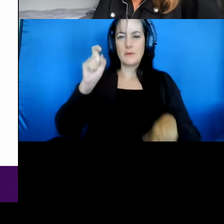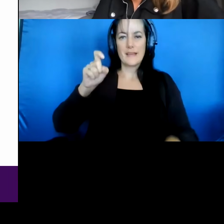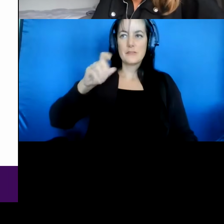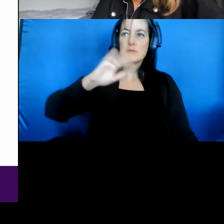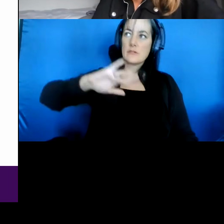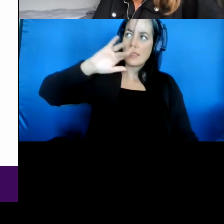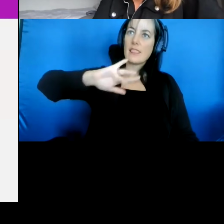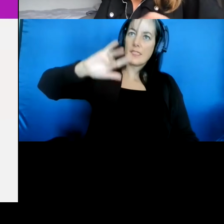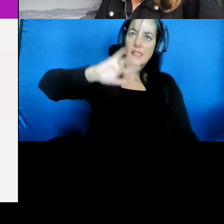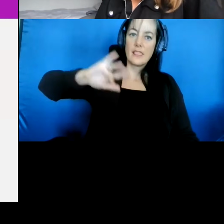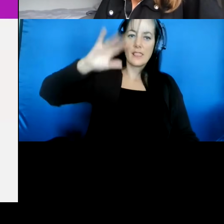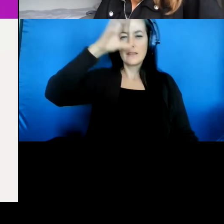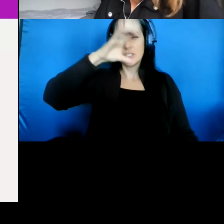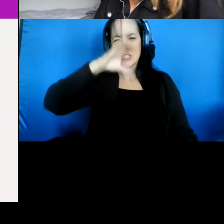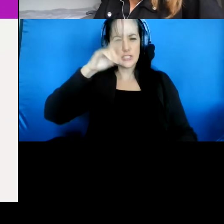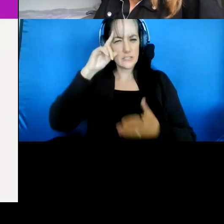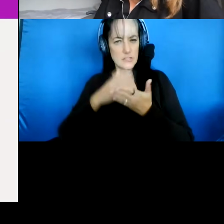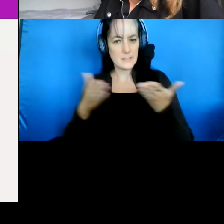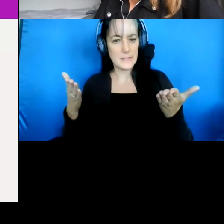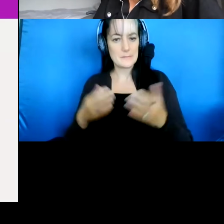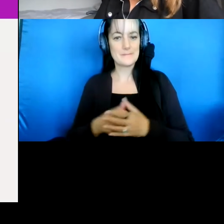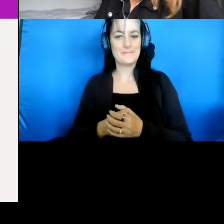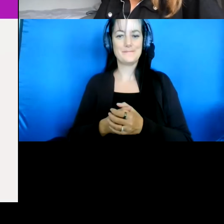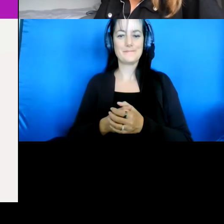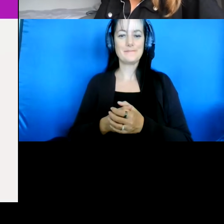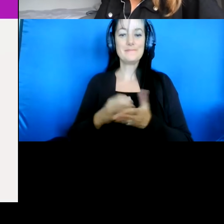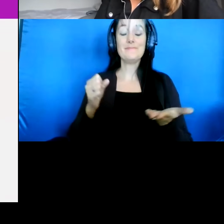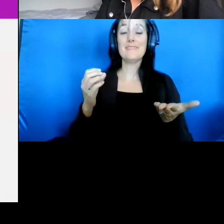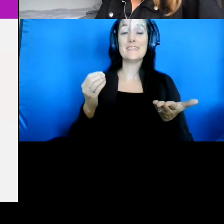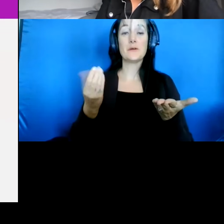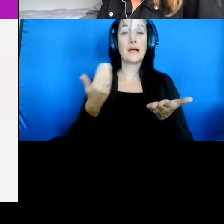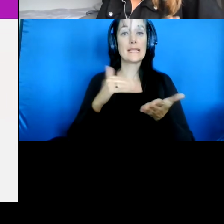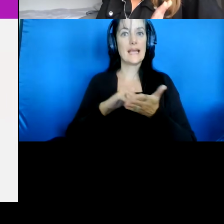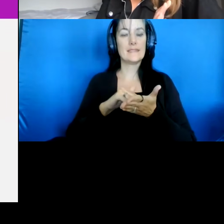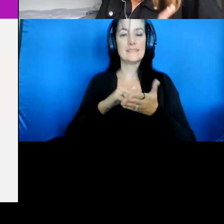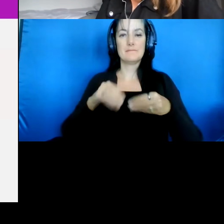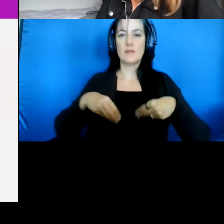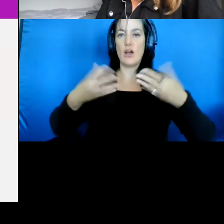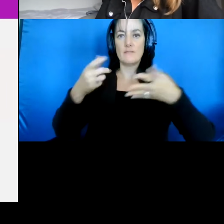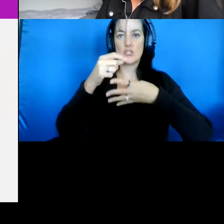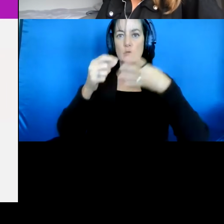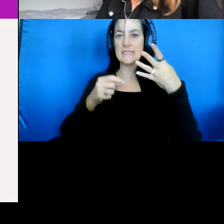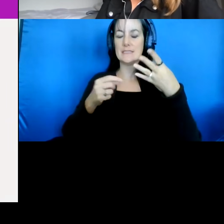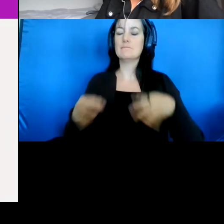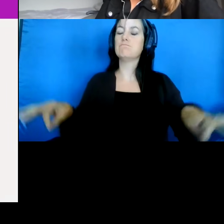on screen. So, again, it is important to offer choice. Consider providing different ways